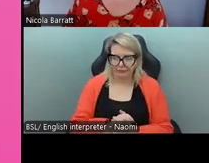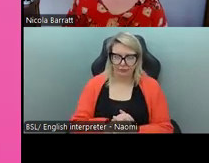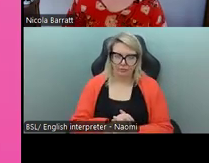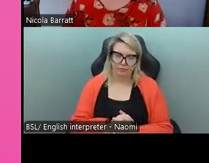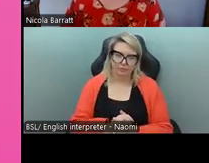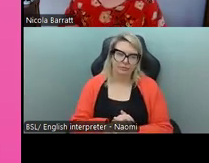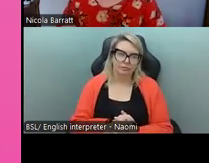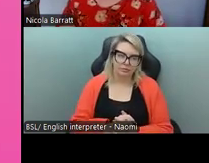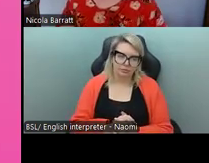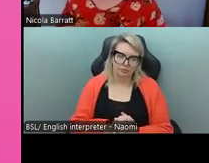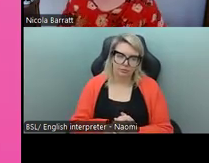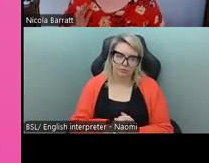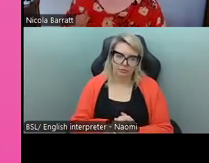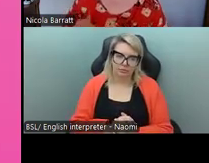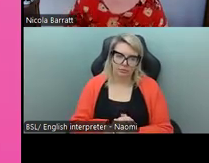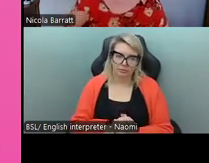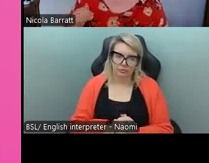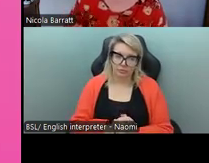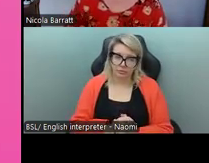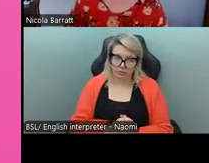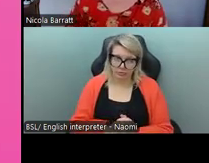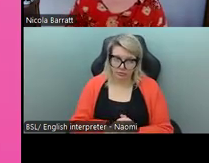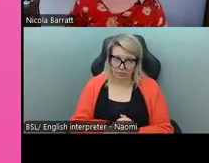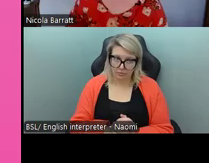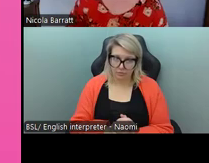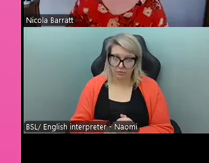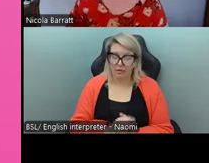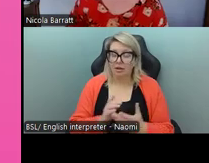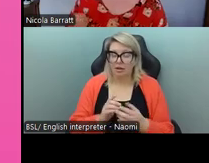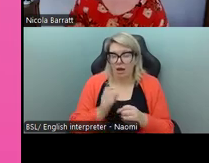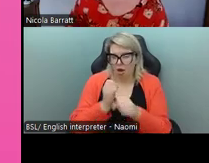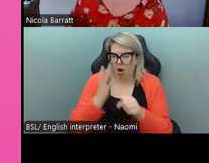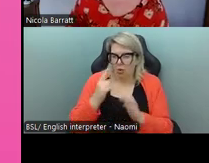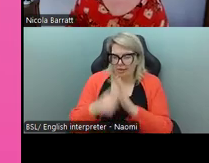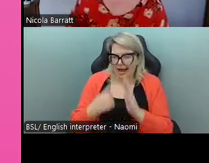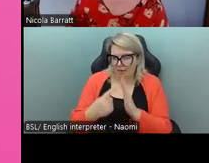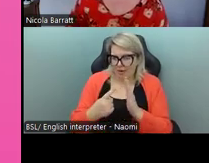The golden hour is the first 90 minutes after posting. I know that's irritating.